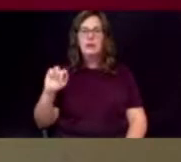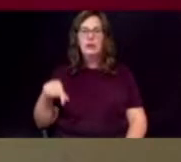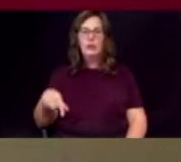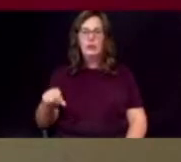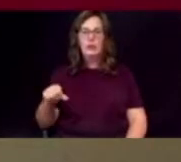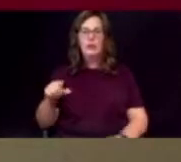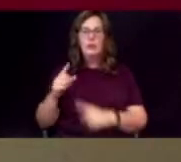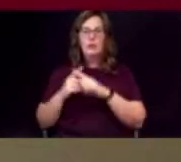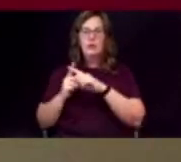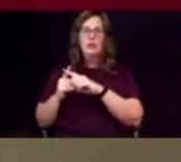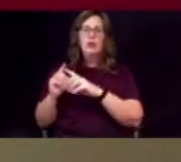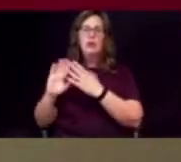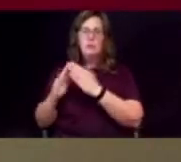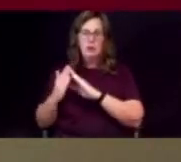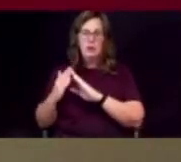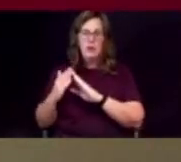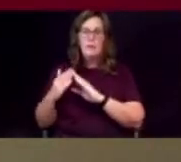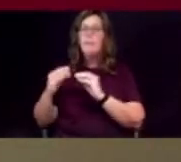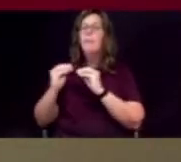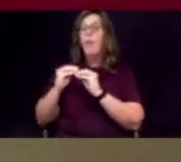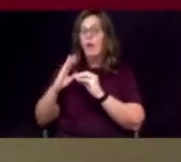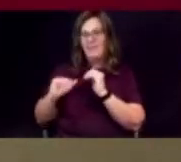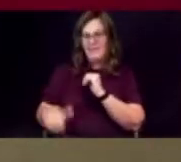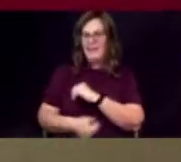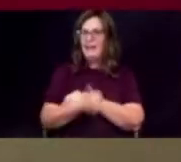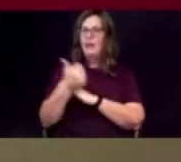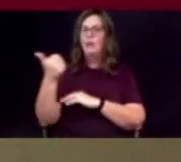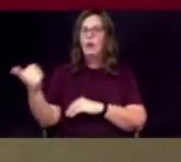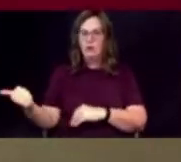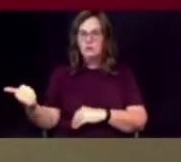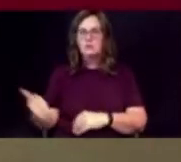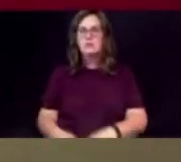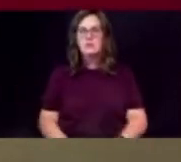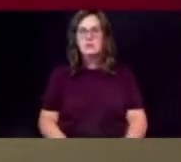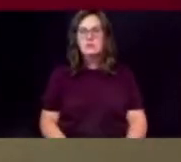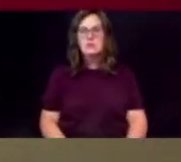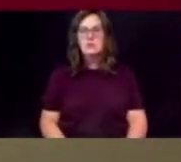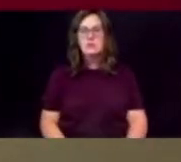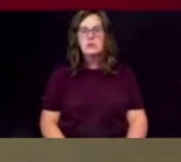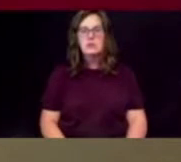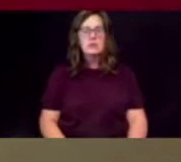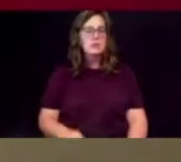uh i you know i i don't feel like i have to explain myself as much